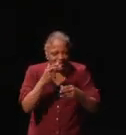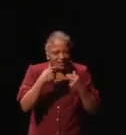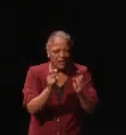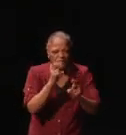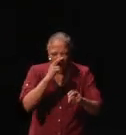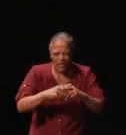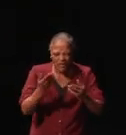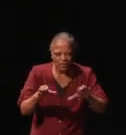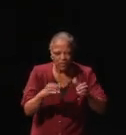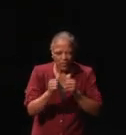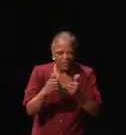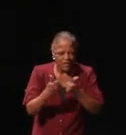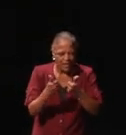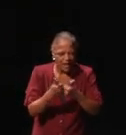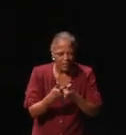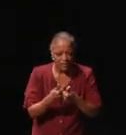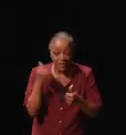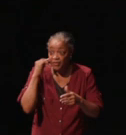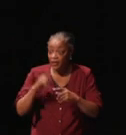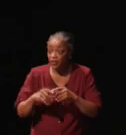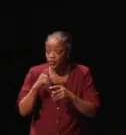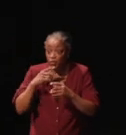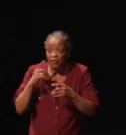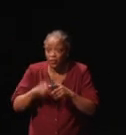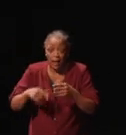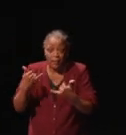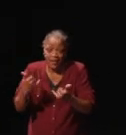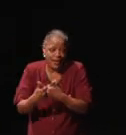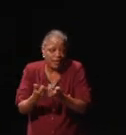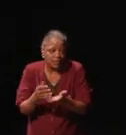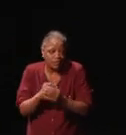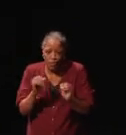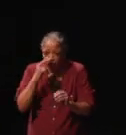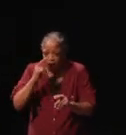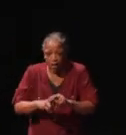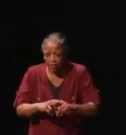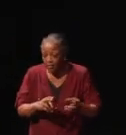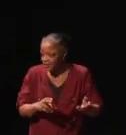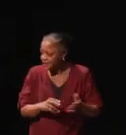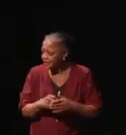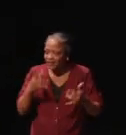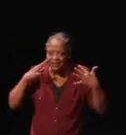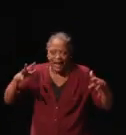the guidance even if they can't play the games. It used to be fun just to mess about with sound effects.